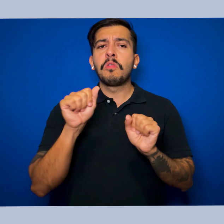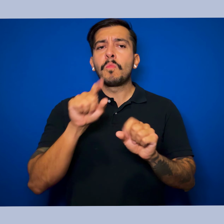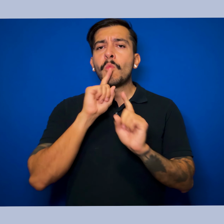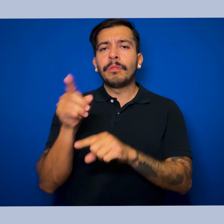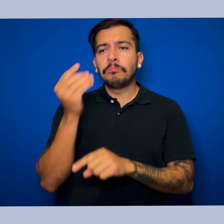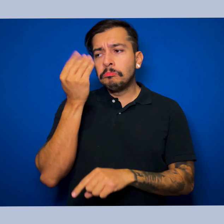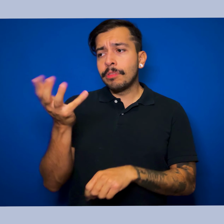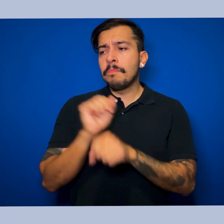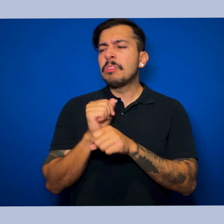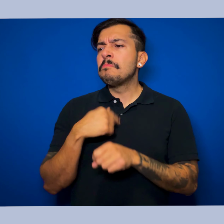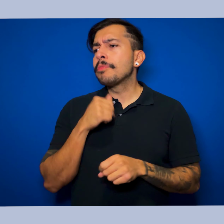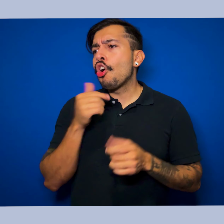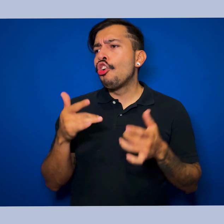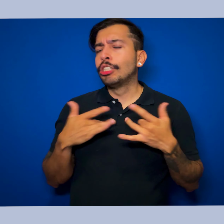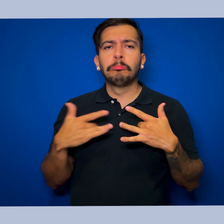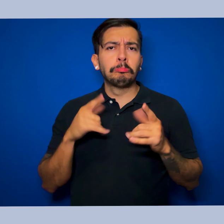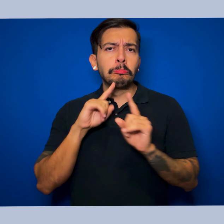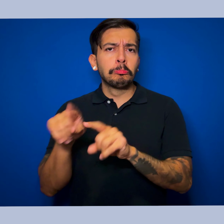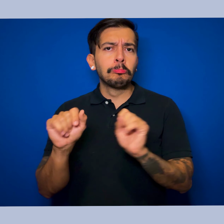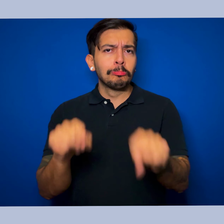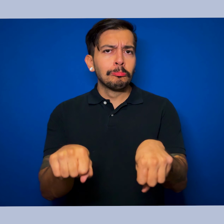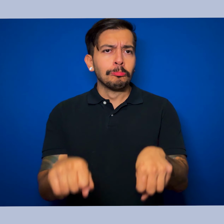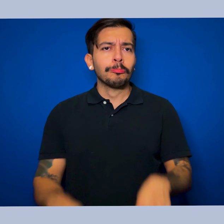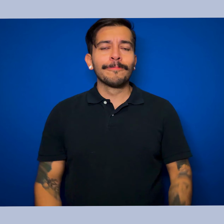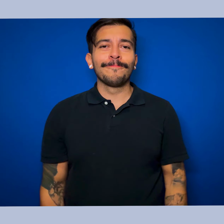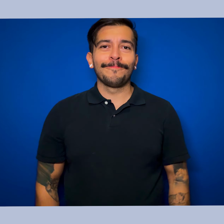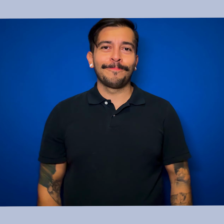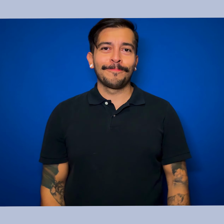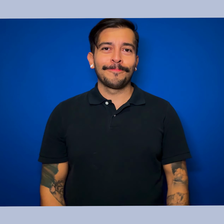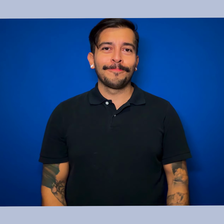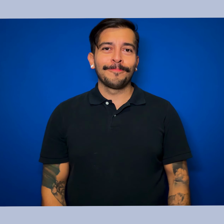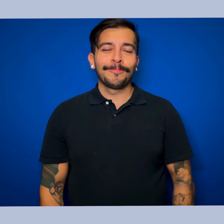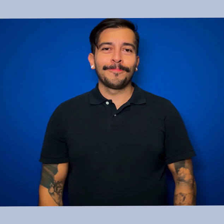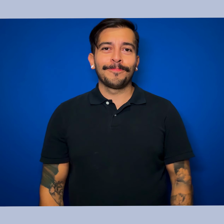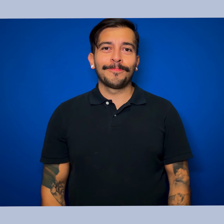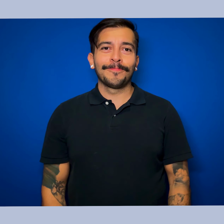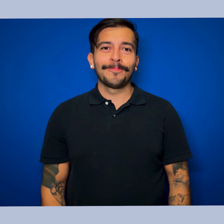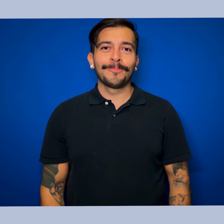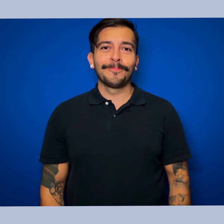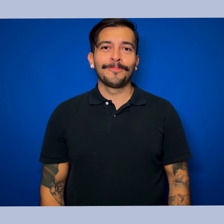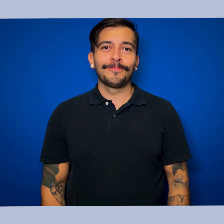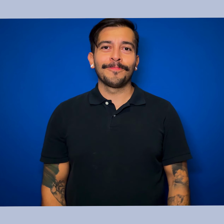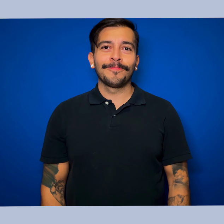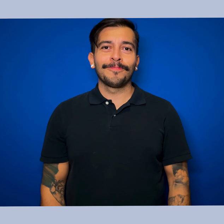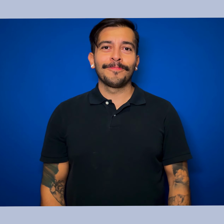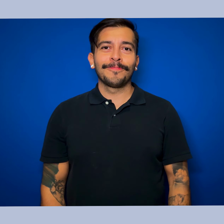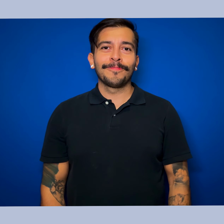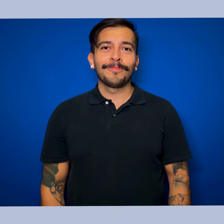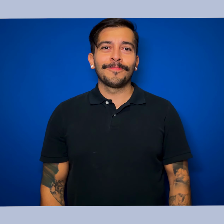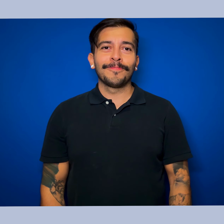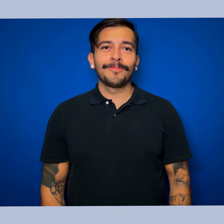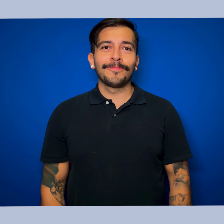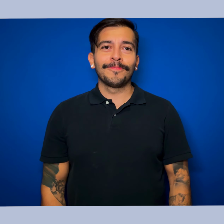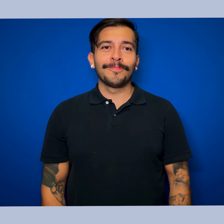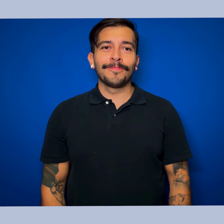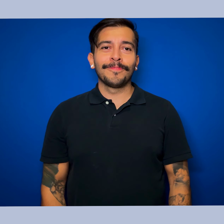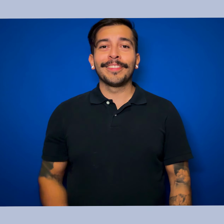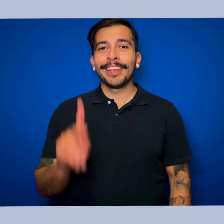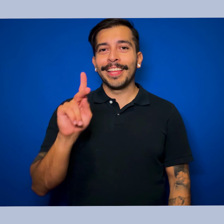you can respond to the employees that you are not concerned.